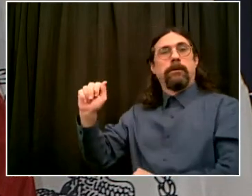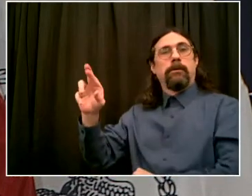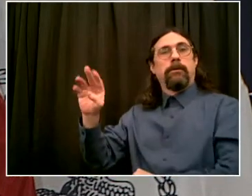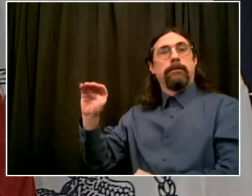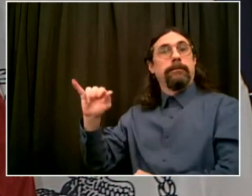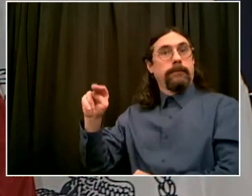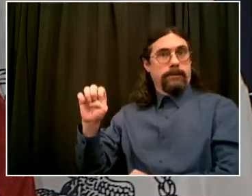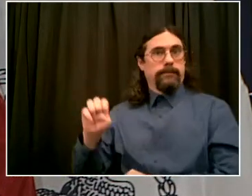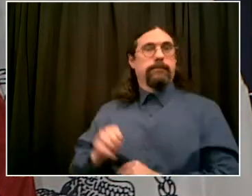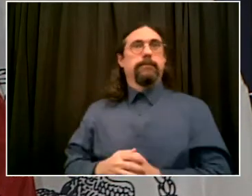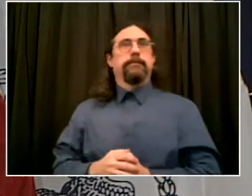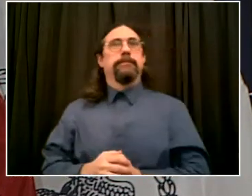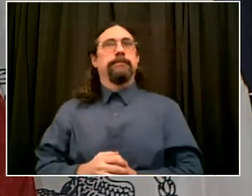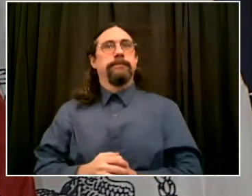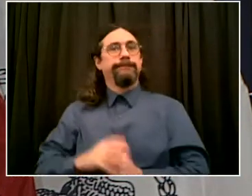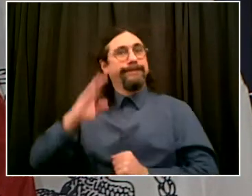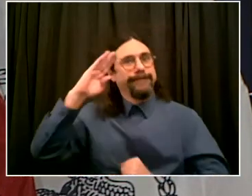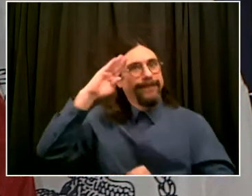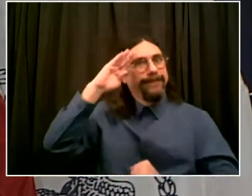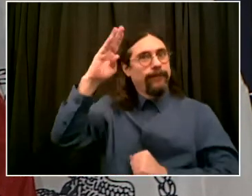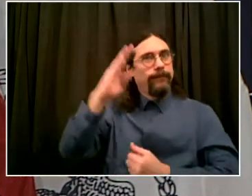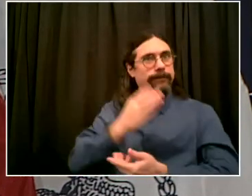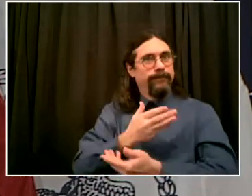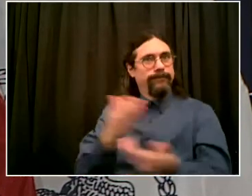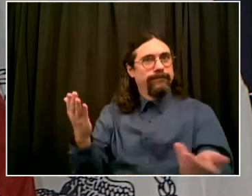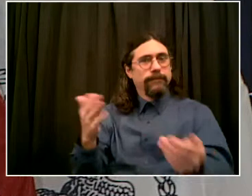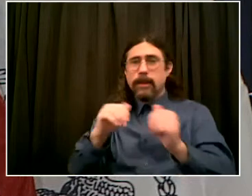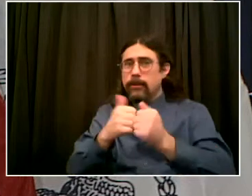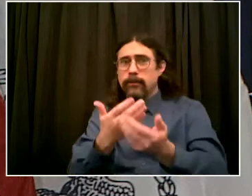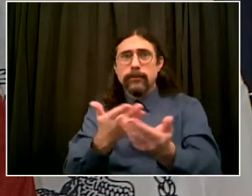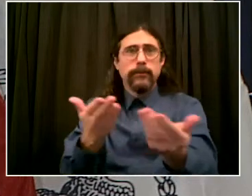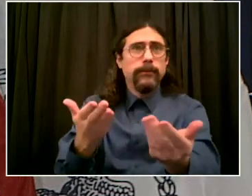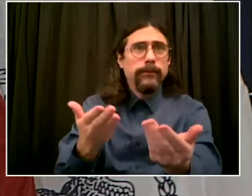GOOD MORNING MAYYOR. HOW ARE YY OU